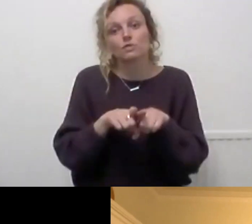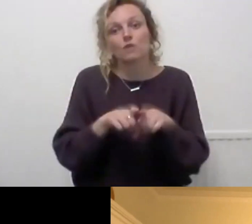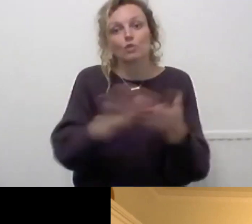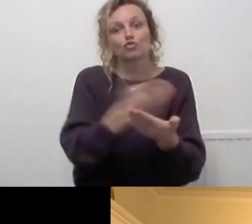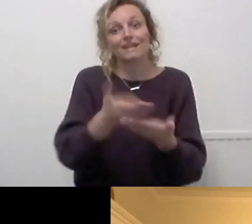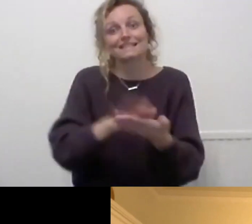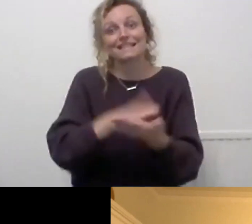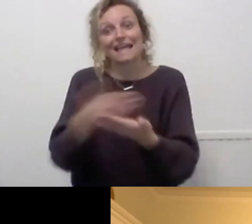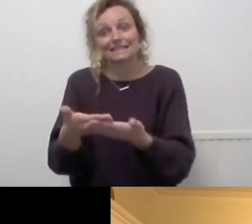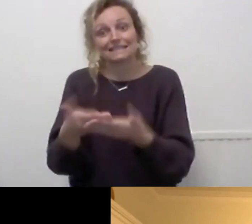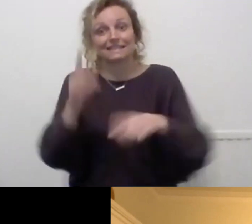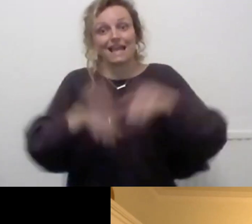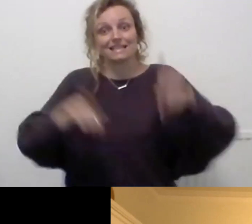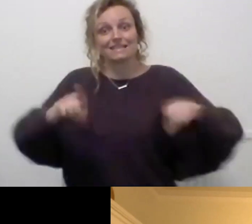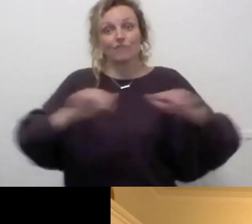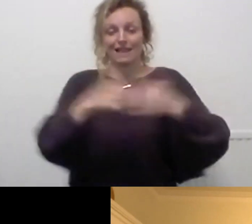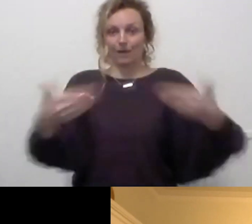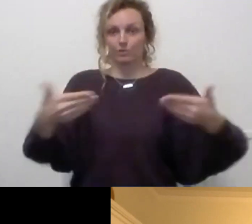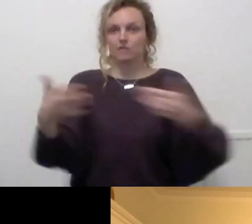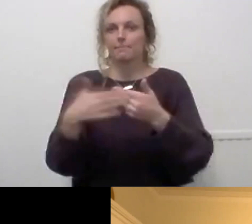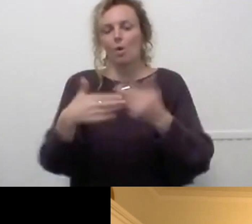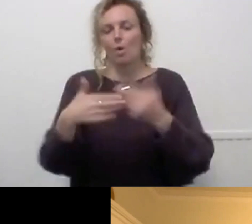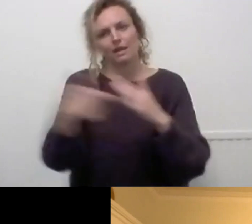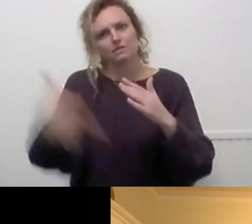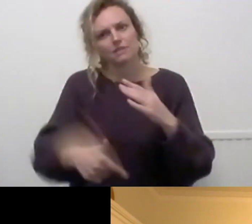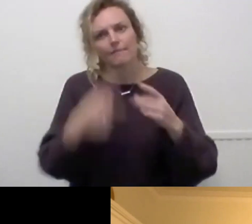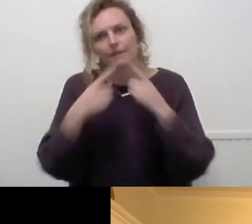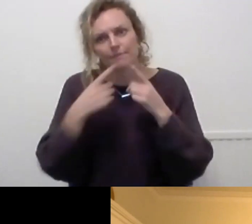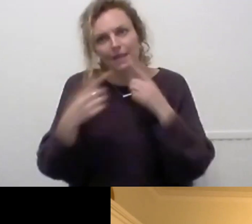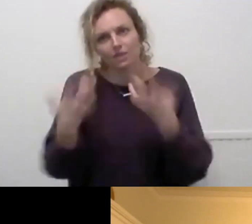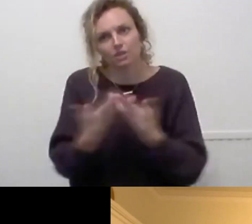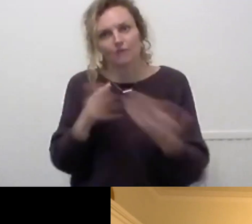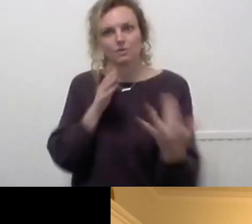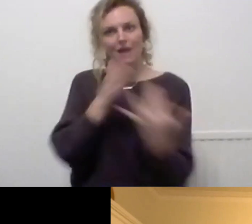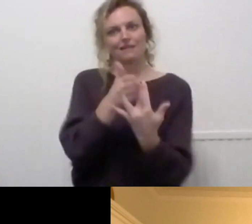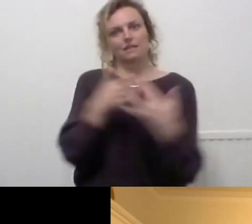And so make use of what is universal health care in the community with a GP and you will have